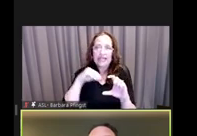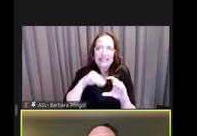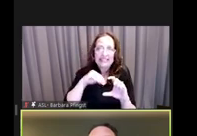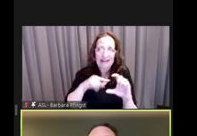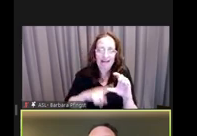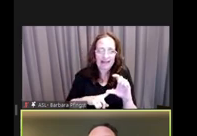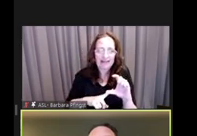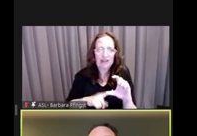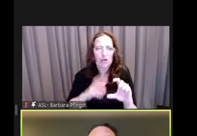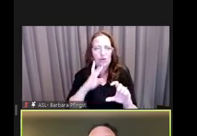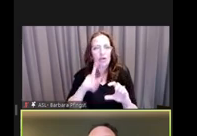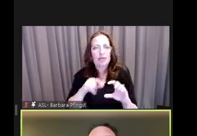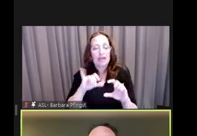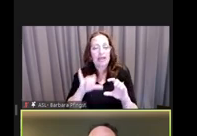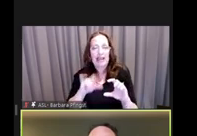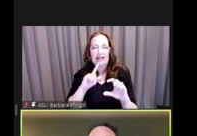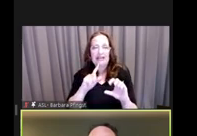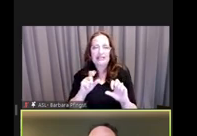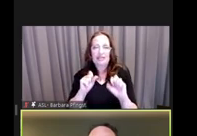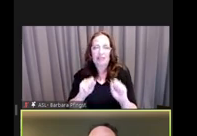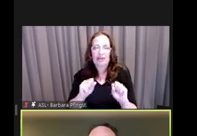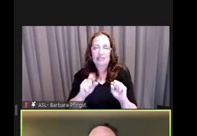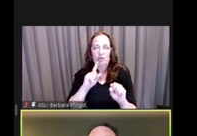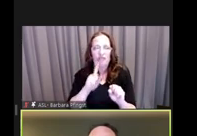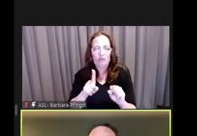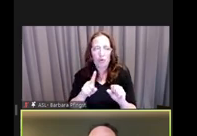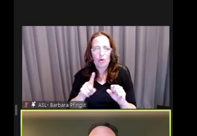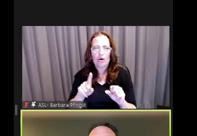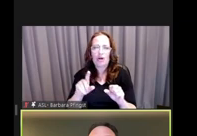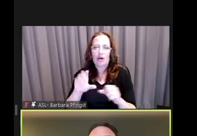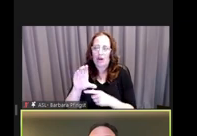it relates to the potential for congenital hearing loss or progressive hearing loss.